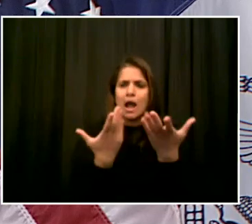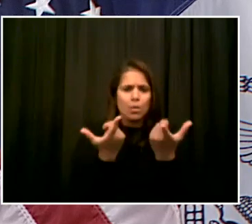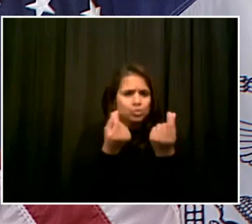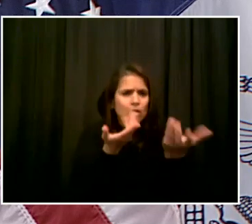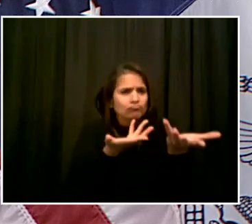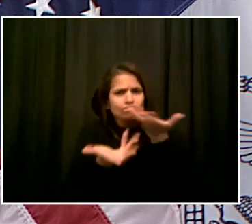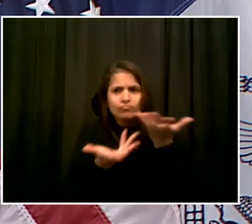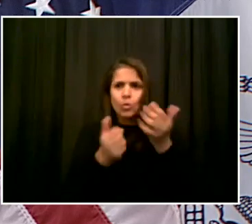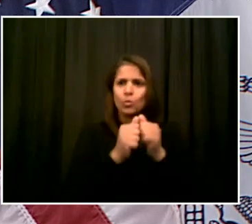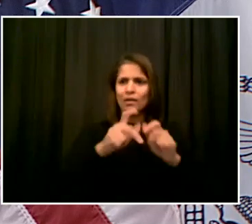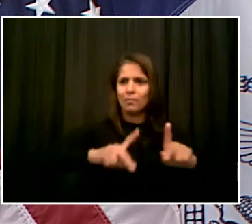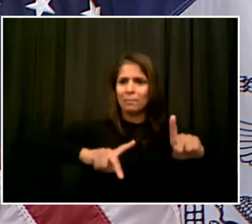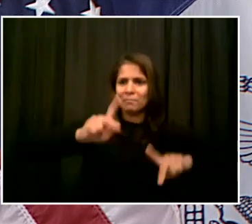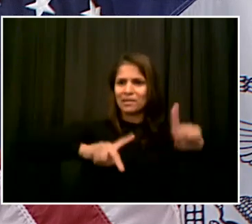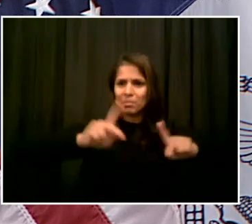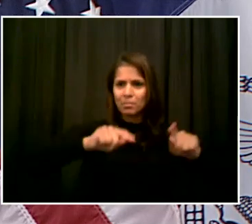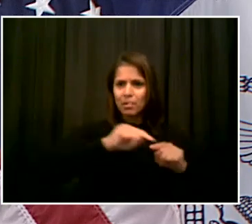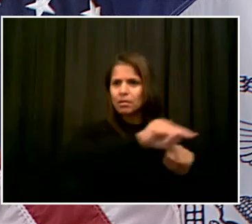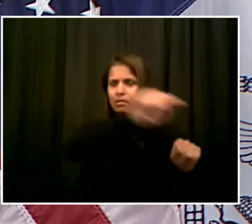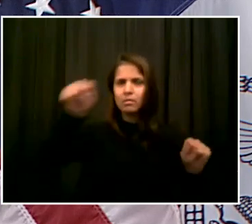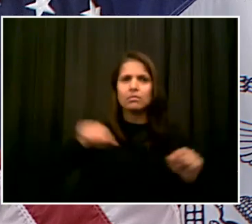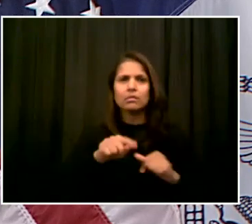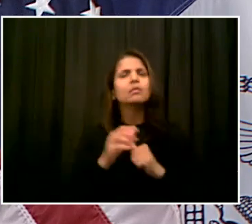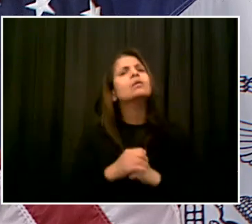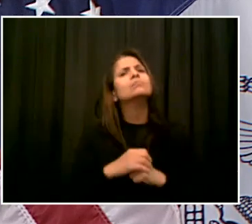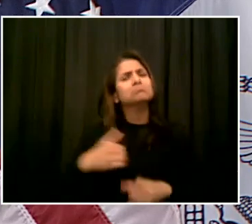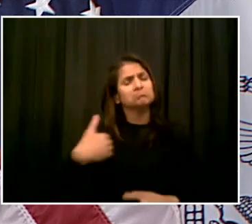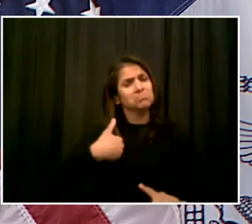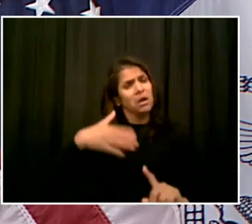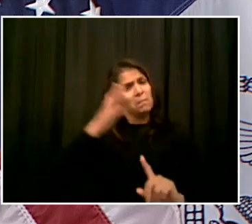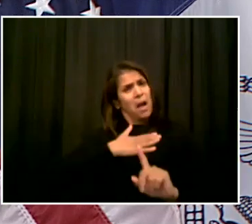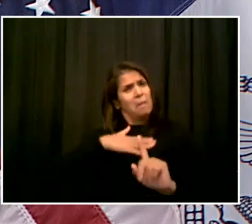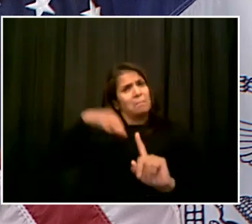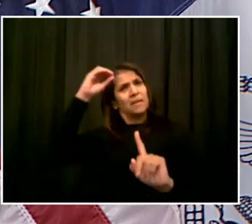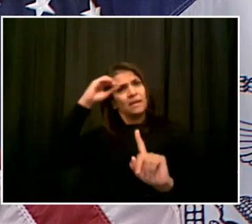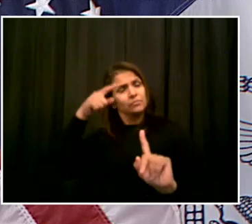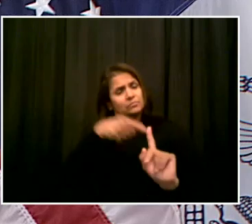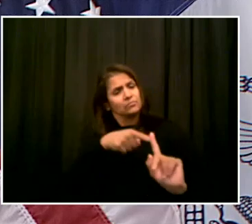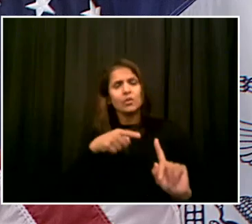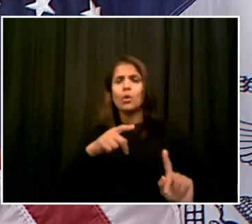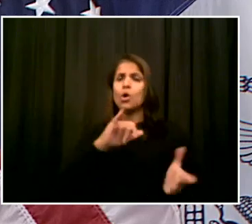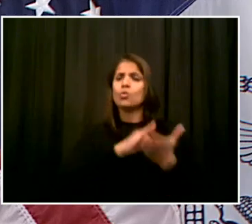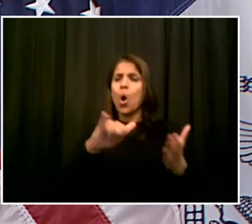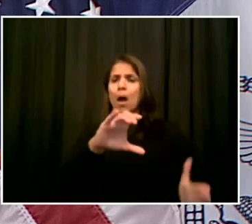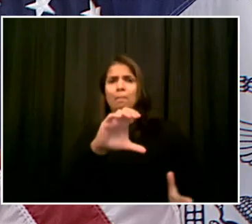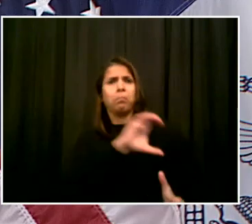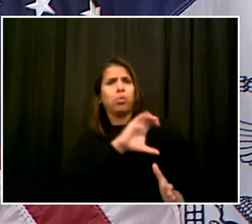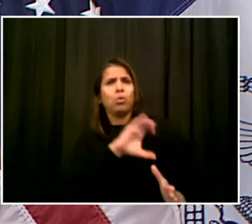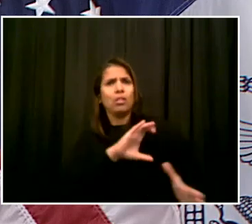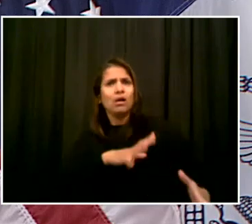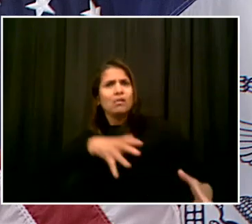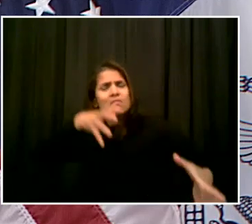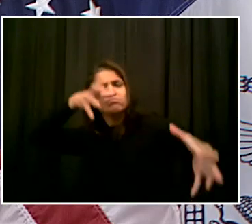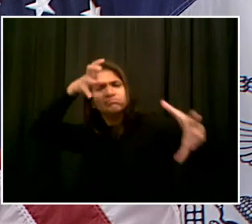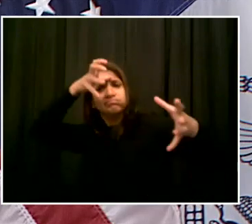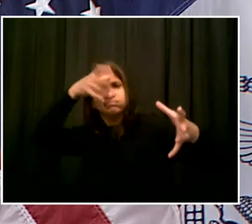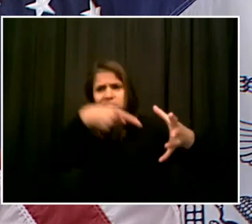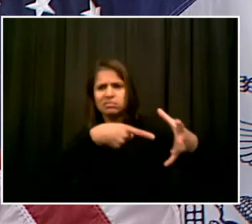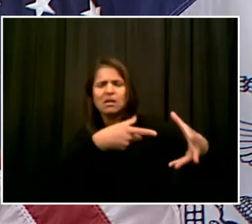PE OFNEW YORK CITY ARE MUCH MORE POWREFU LTHAN ANYTHING THE NATIONAL GUARD